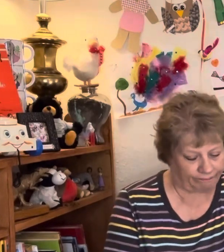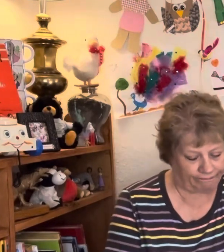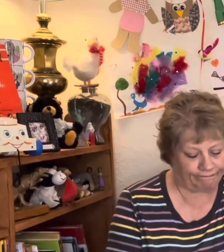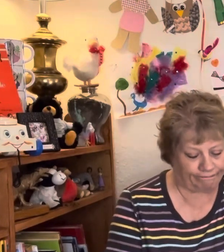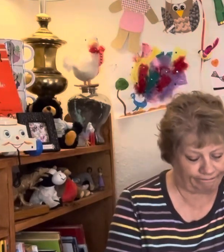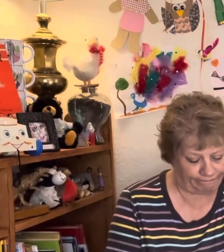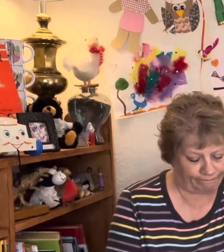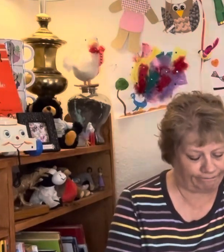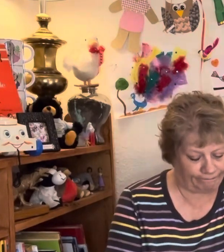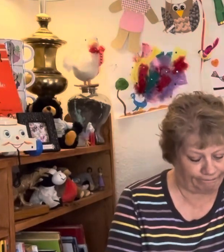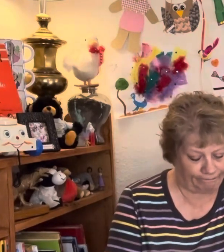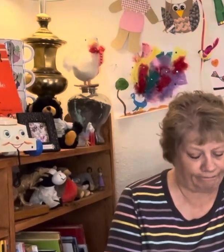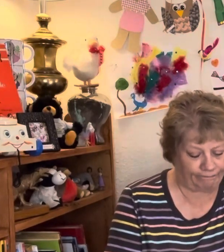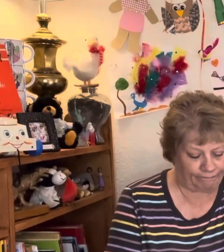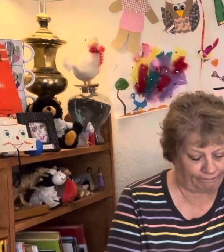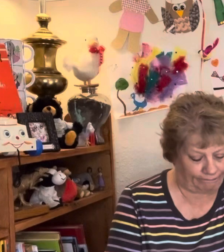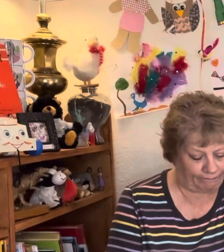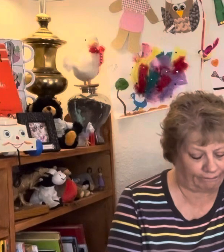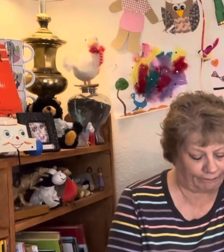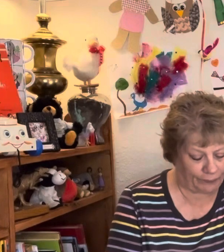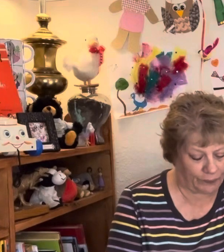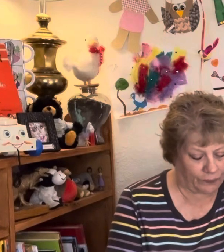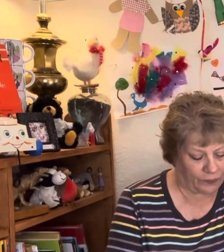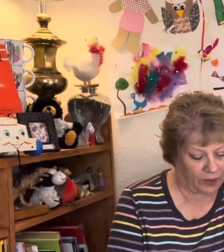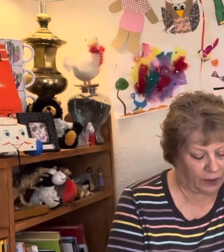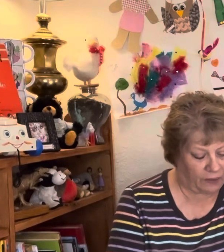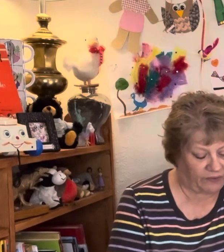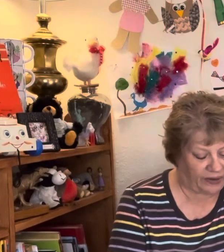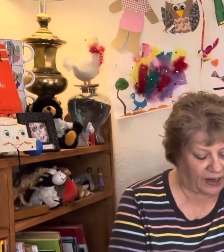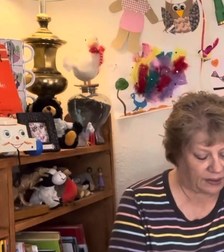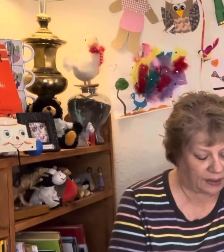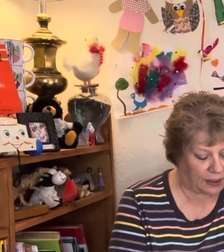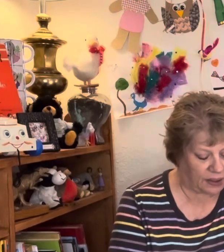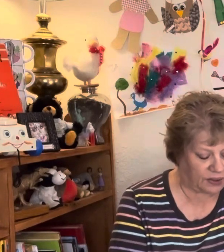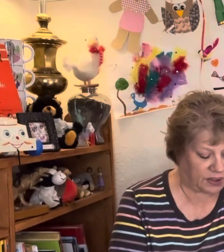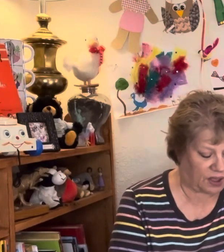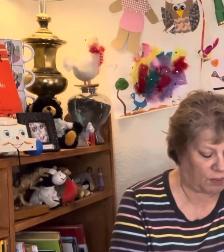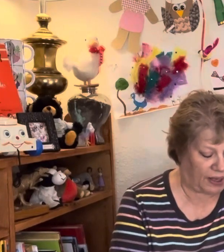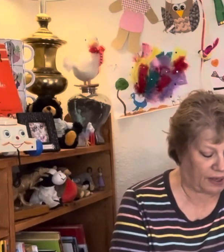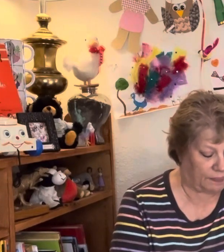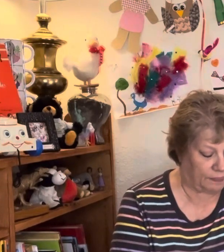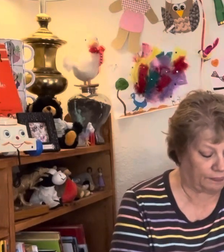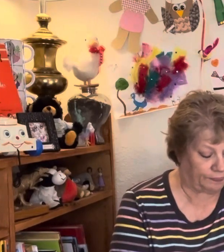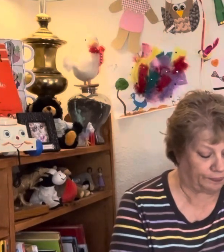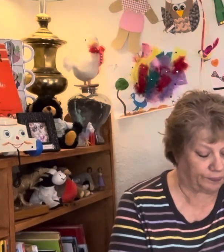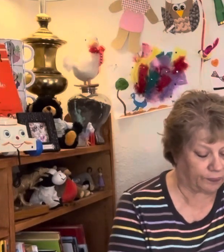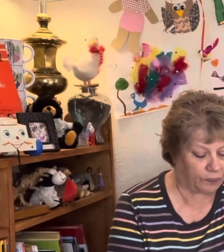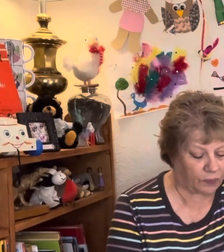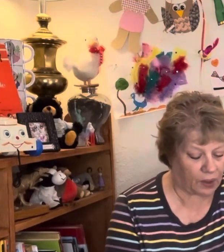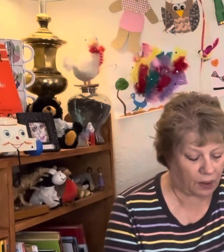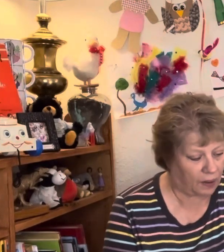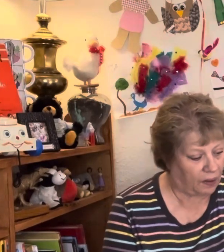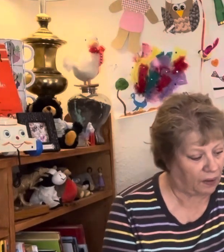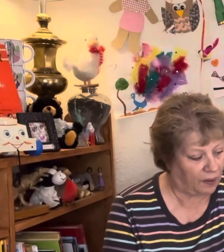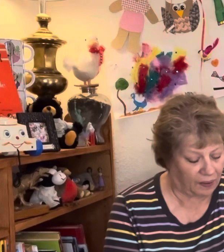For a discounted family price! BARB: Very nice. I'm gonna use a saw blade. *chuckles*